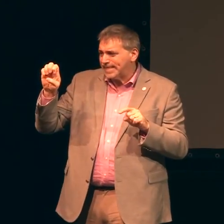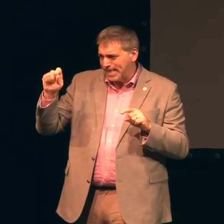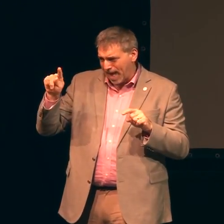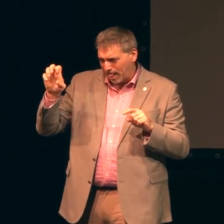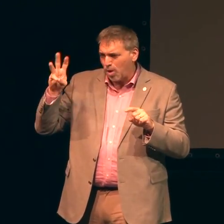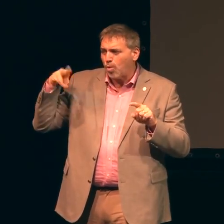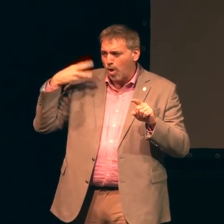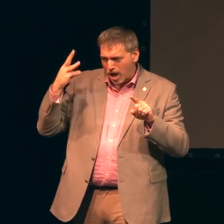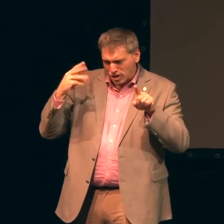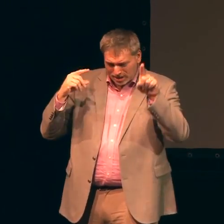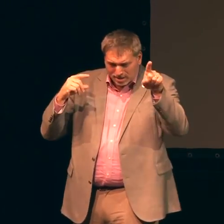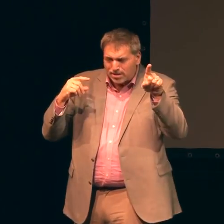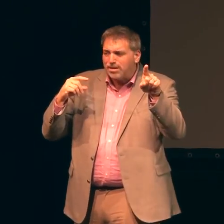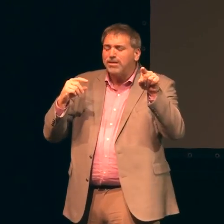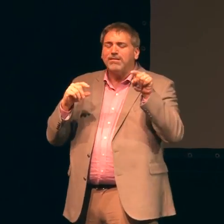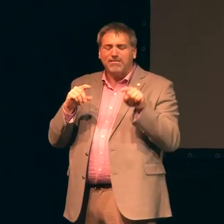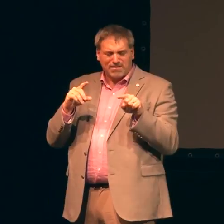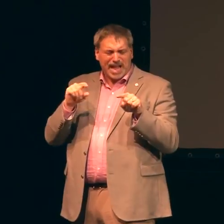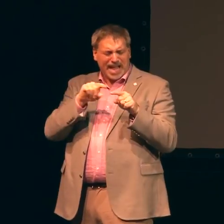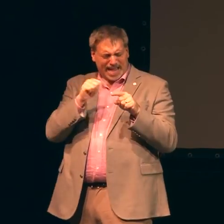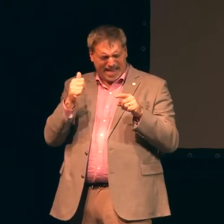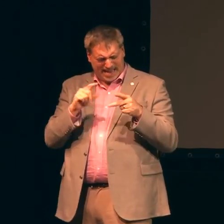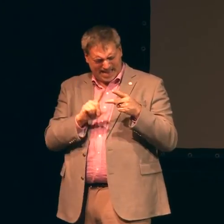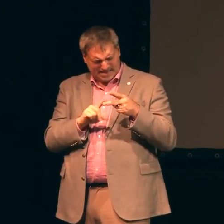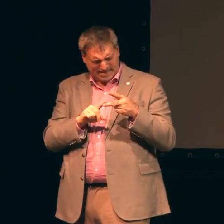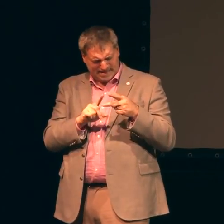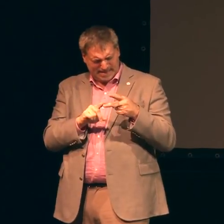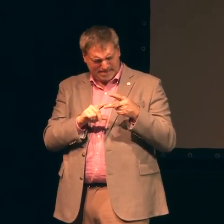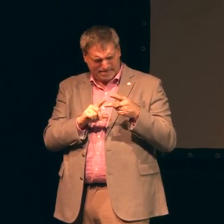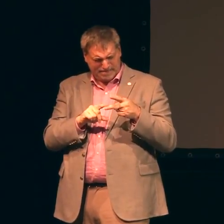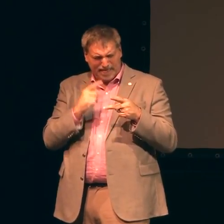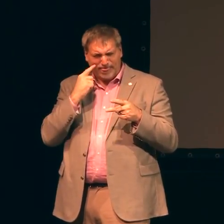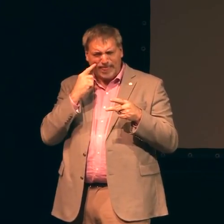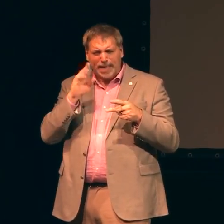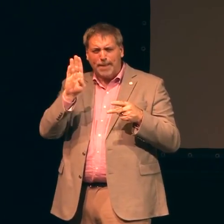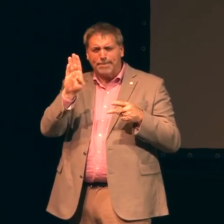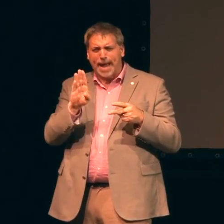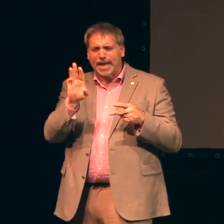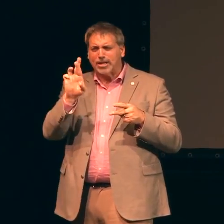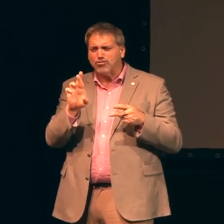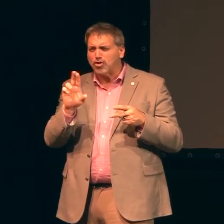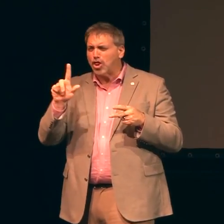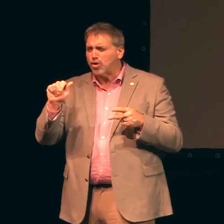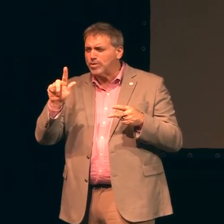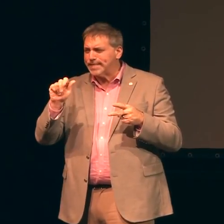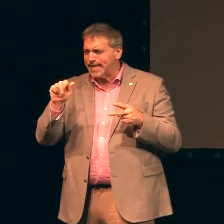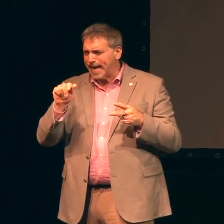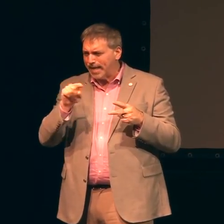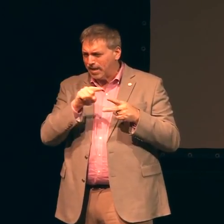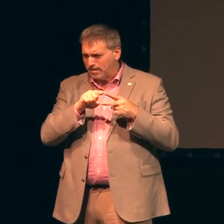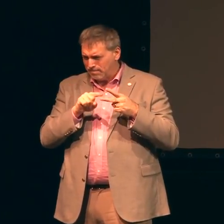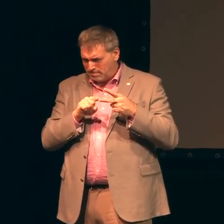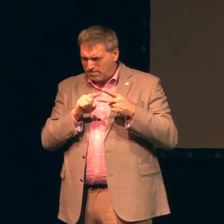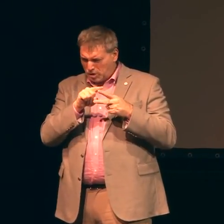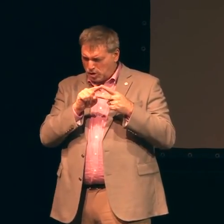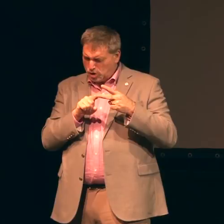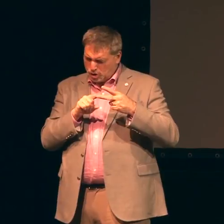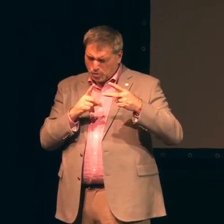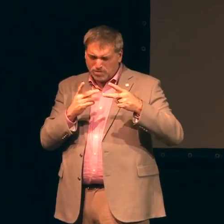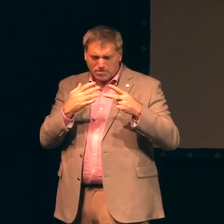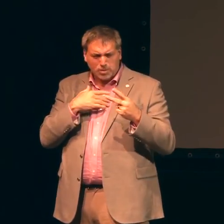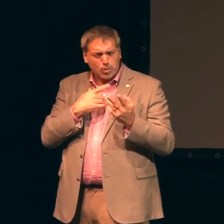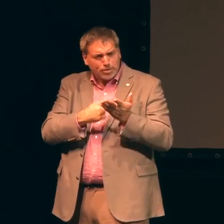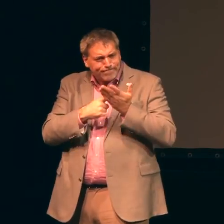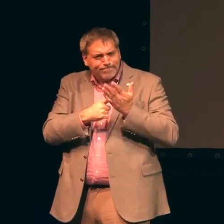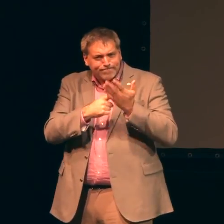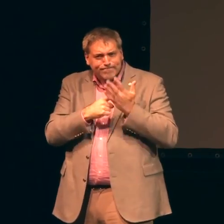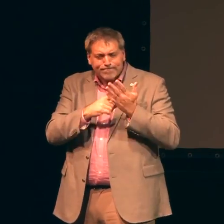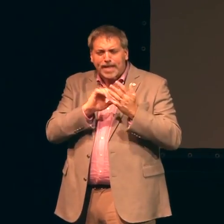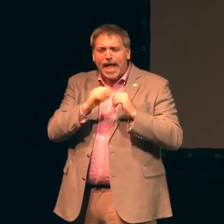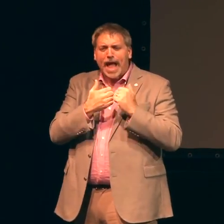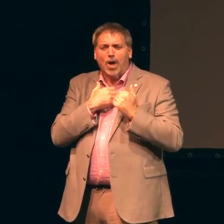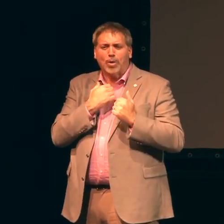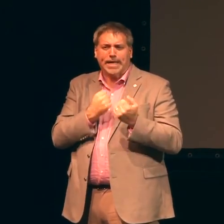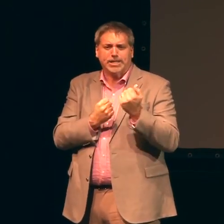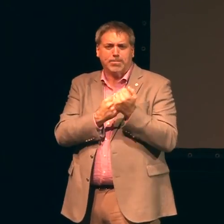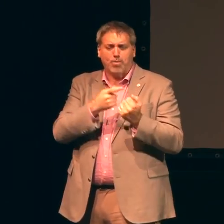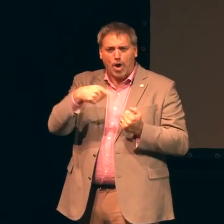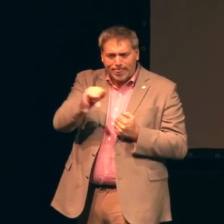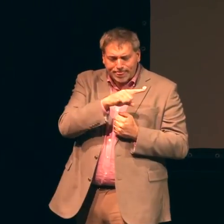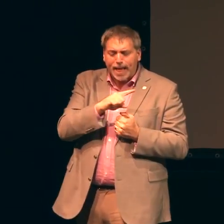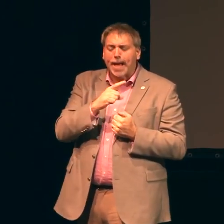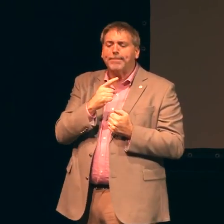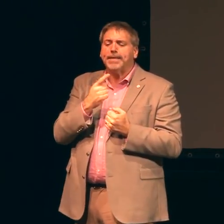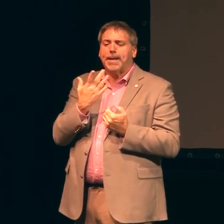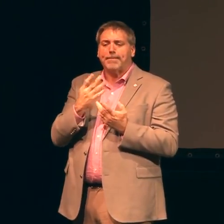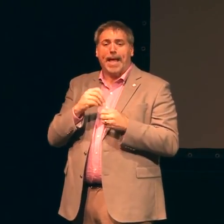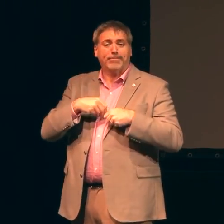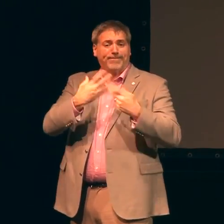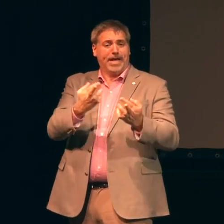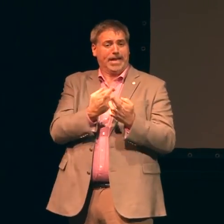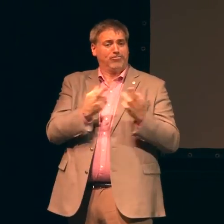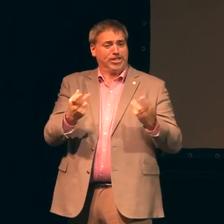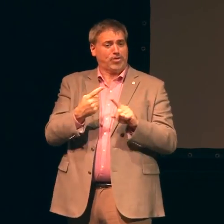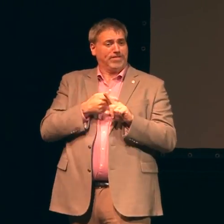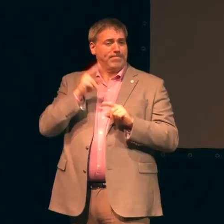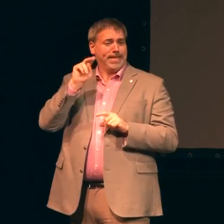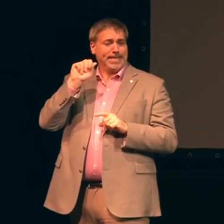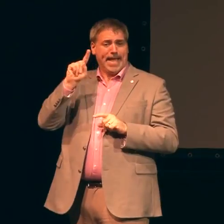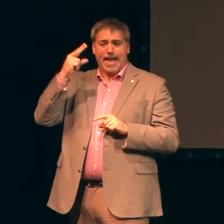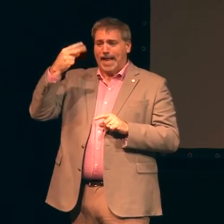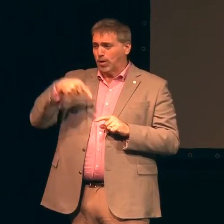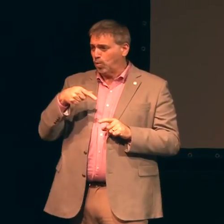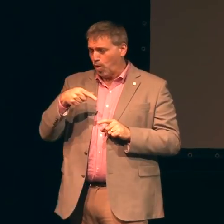Washington. And I think Baton Rouge Louisiana, to think about providing resources